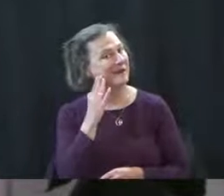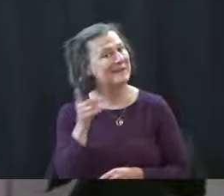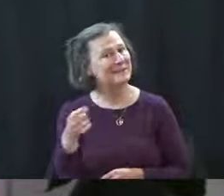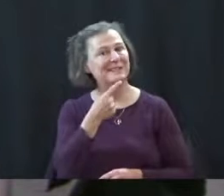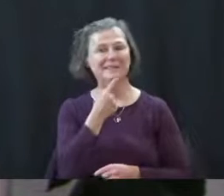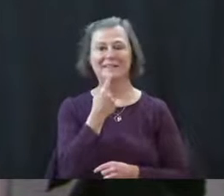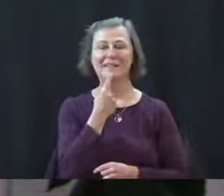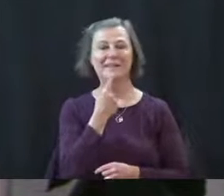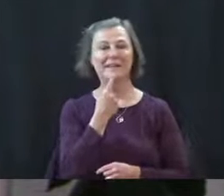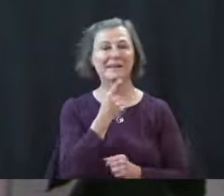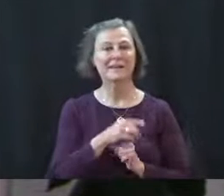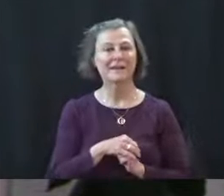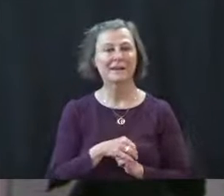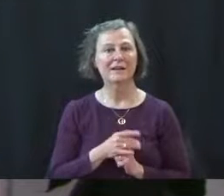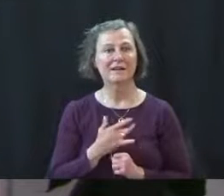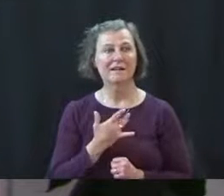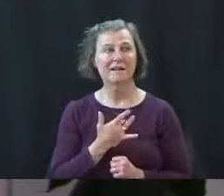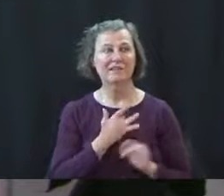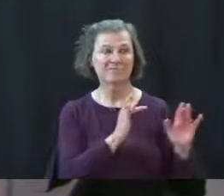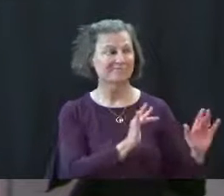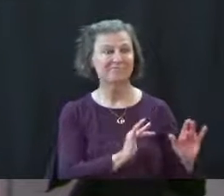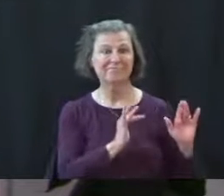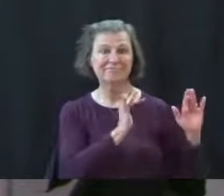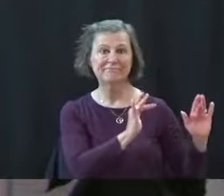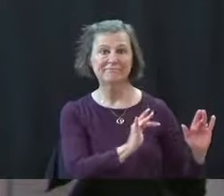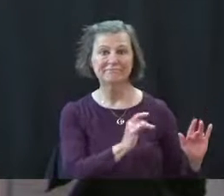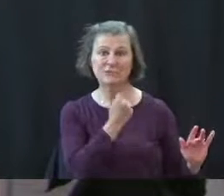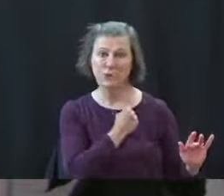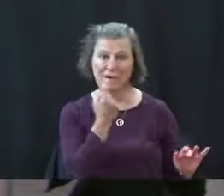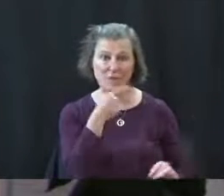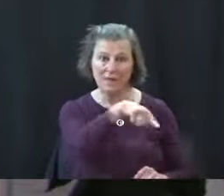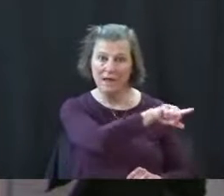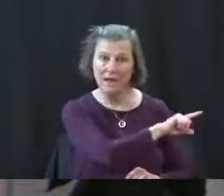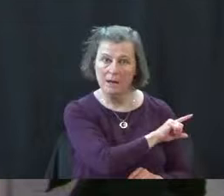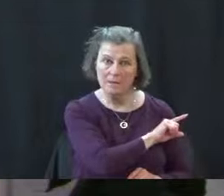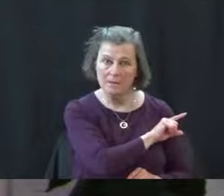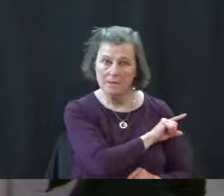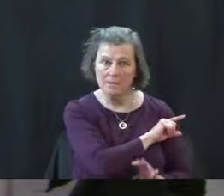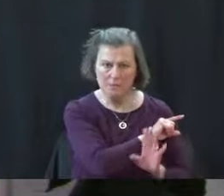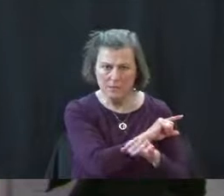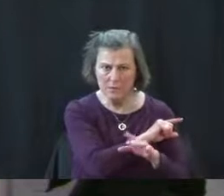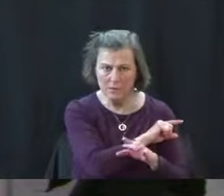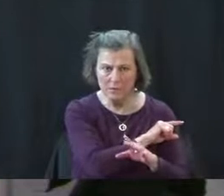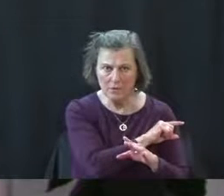She said she felt sorry for them. And Cole wasn't sure he heard right.